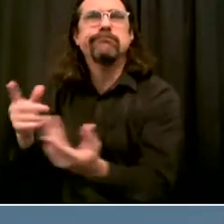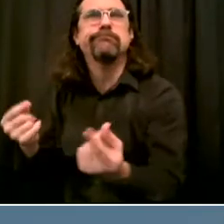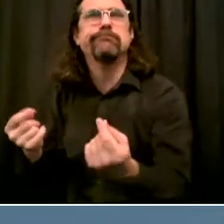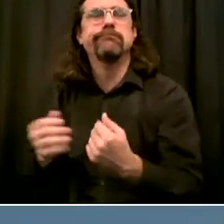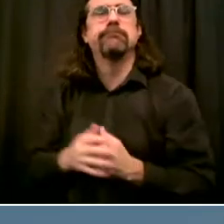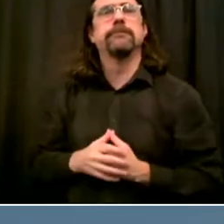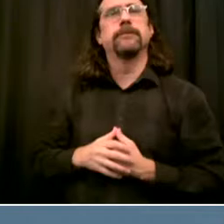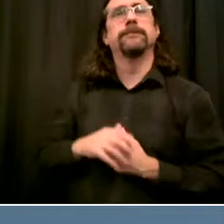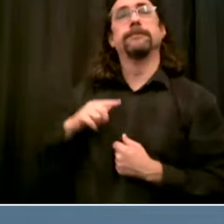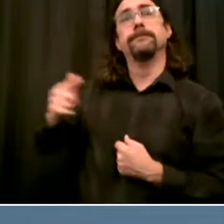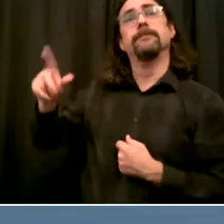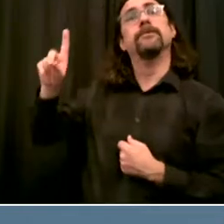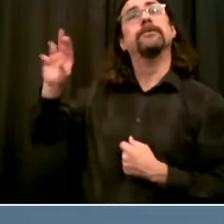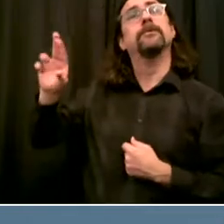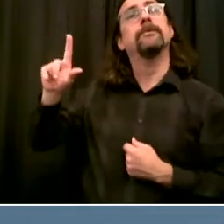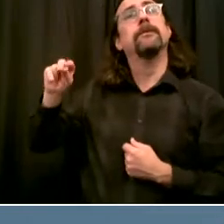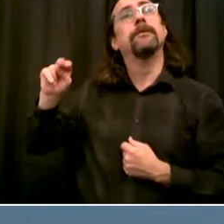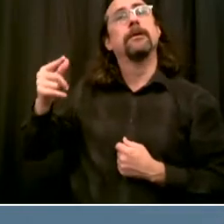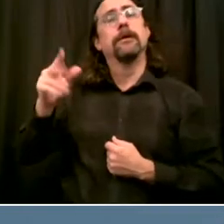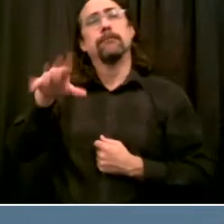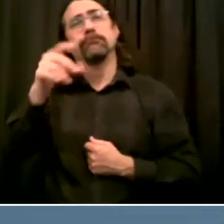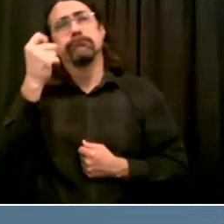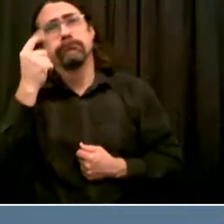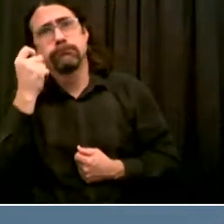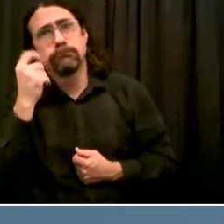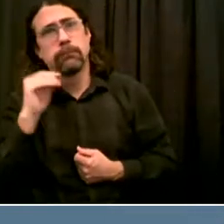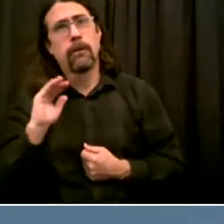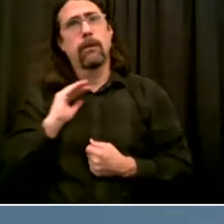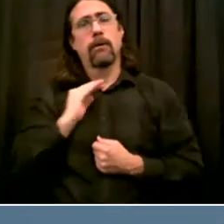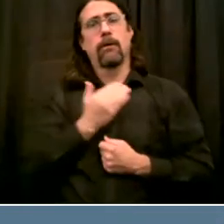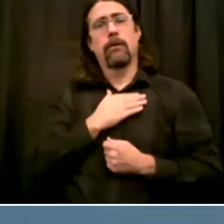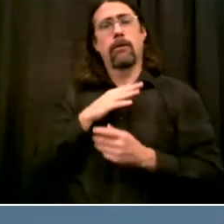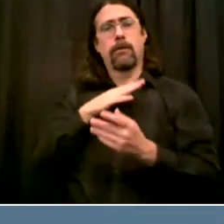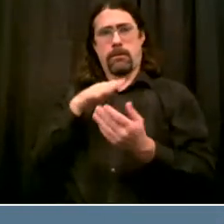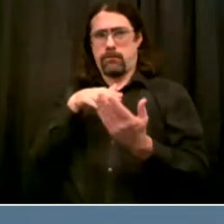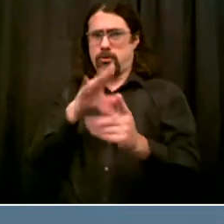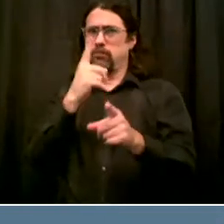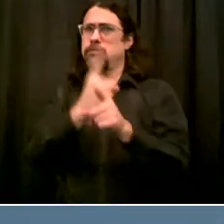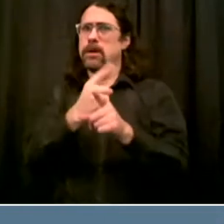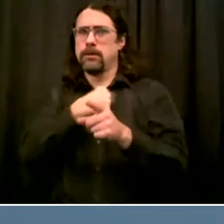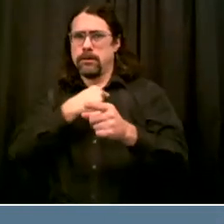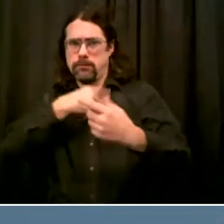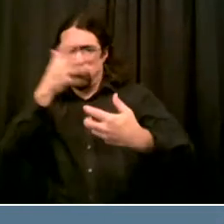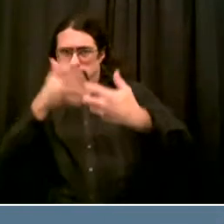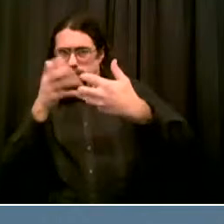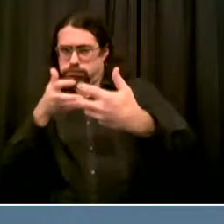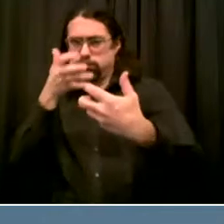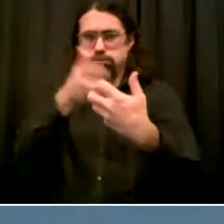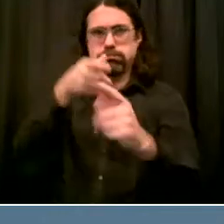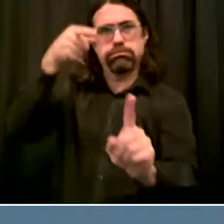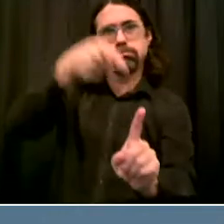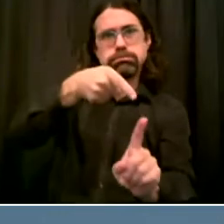ABOUT THE COMMUNITY-BASED